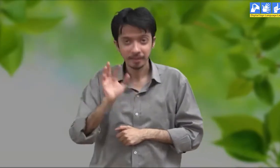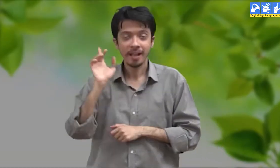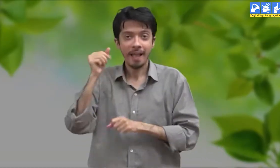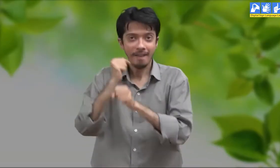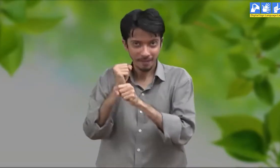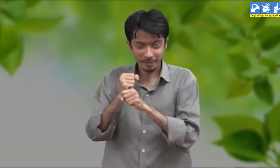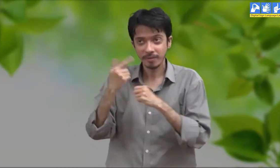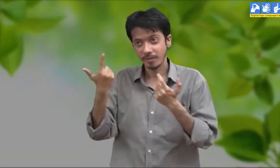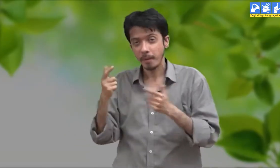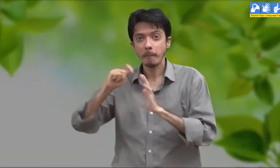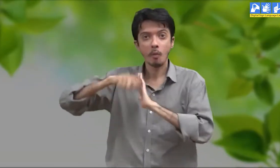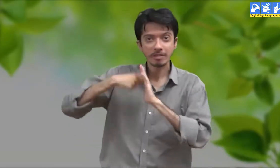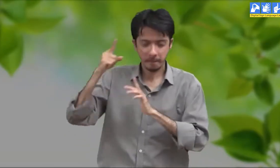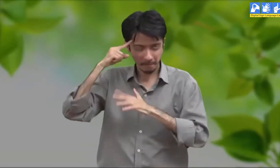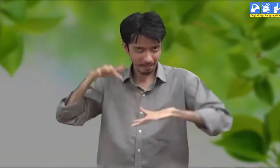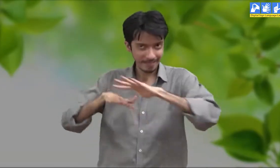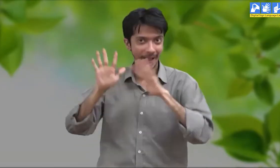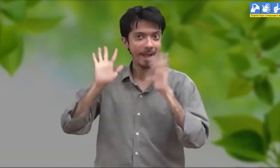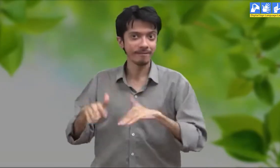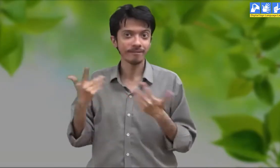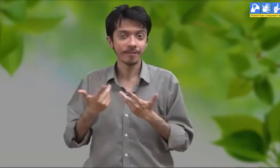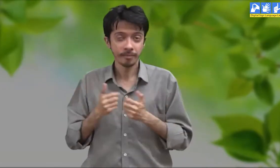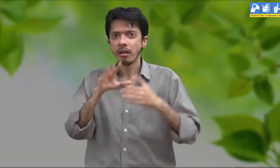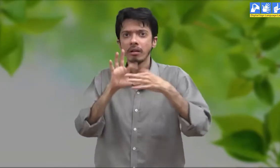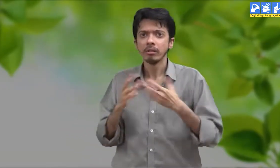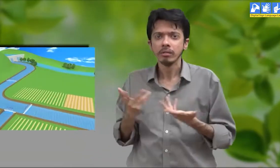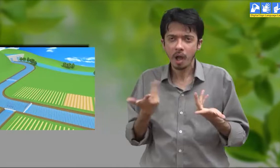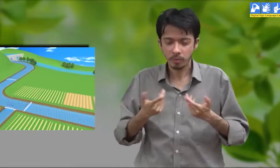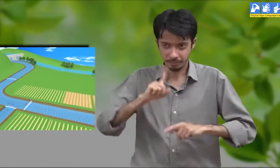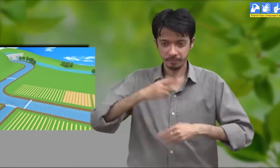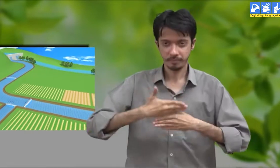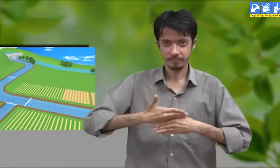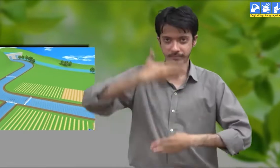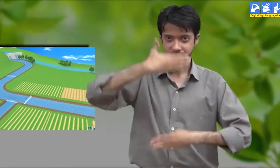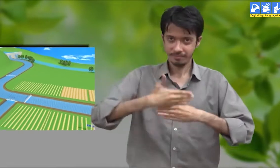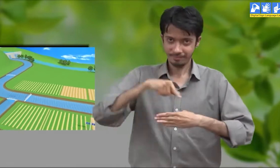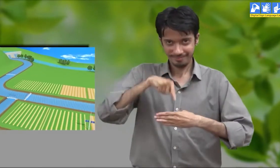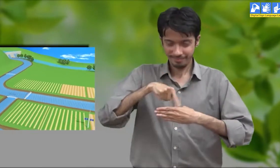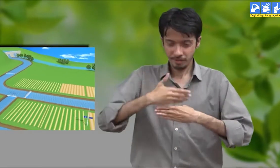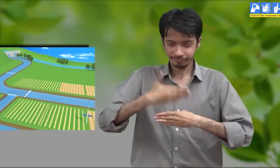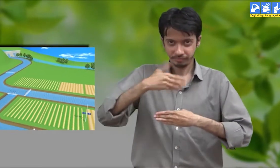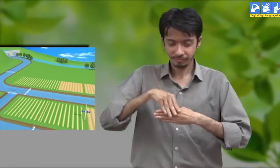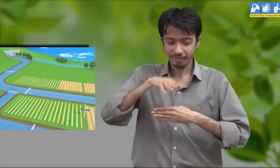Canals are also created near dams and these canals allow water